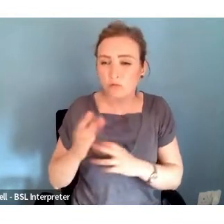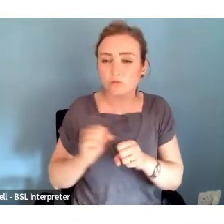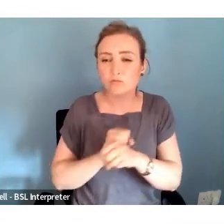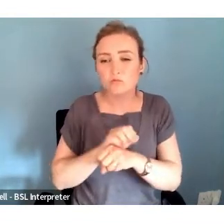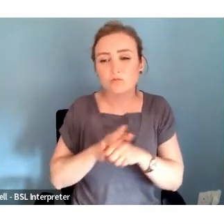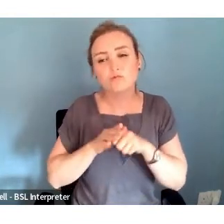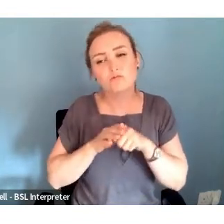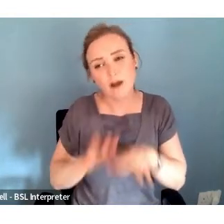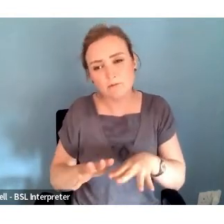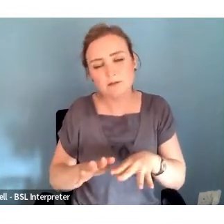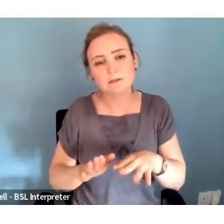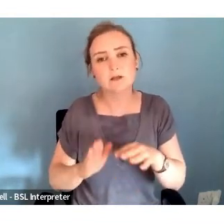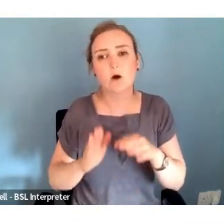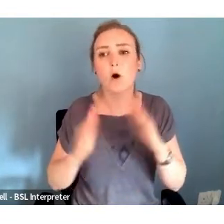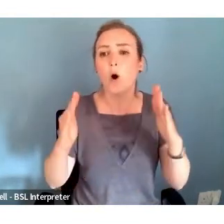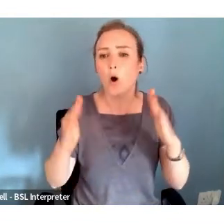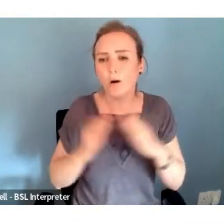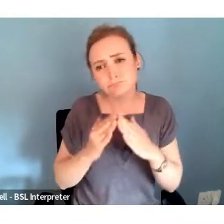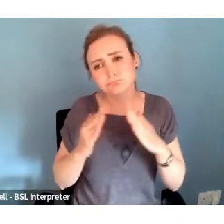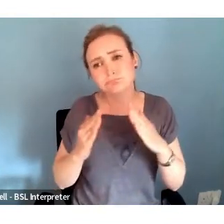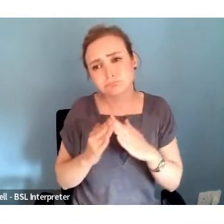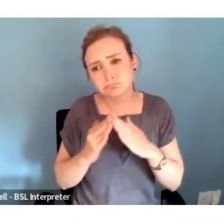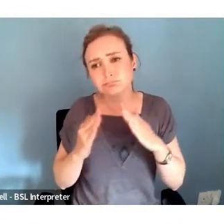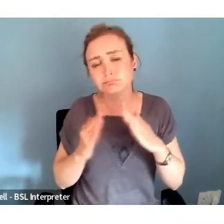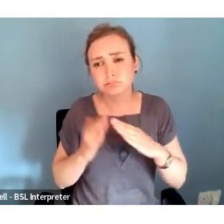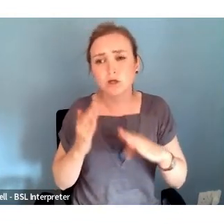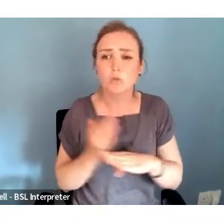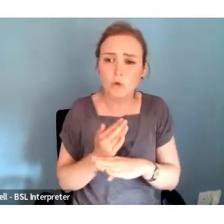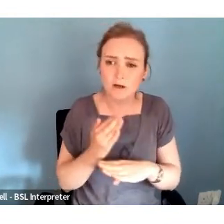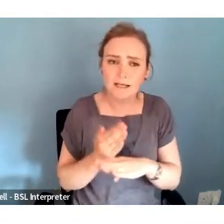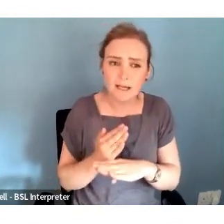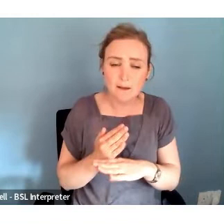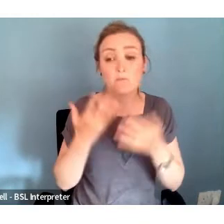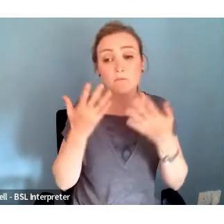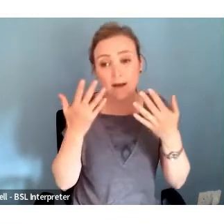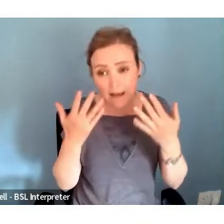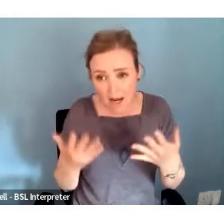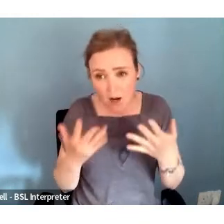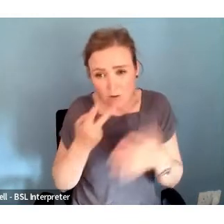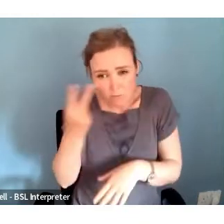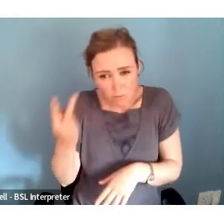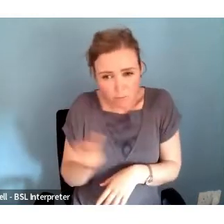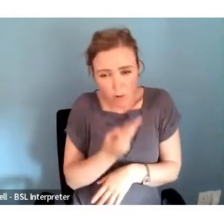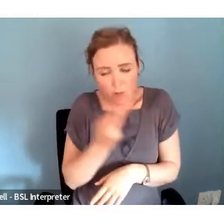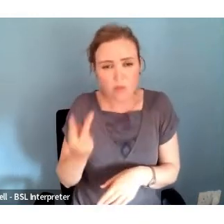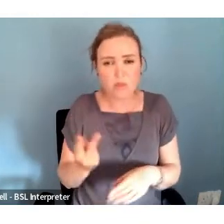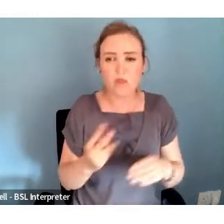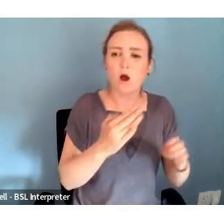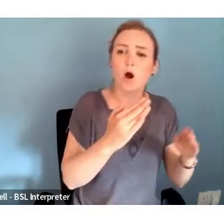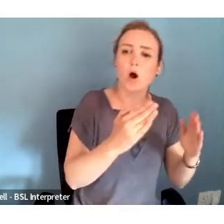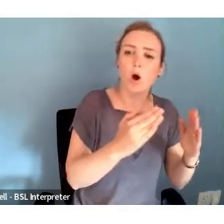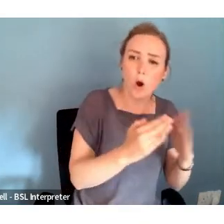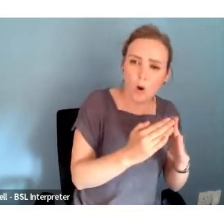now we are moving to a hybrid model with most of the time still working at home and then for